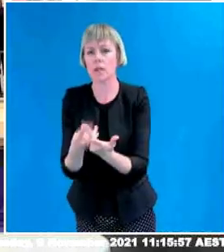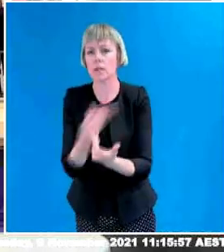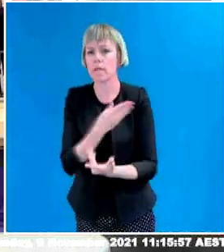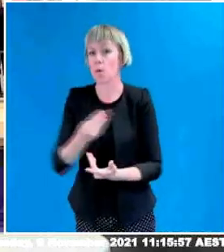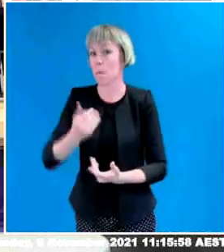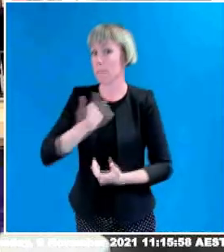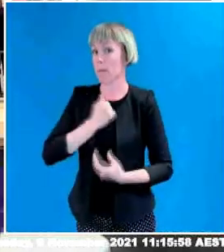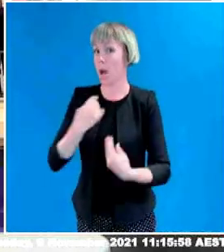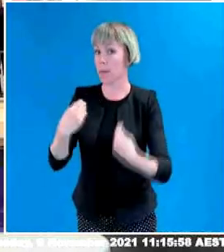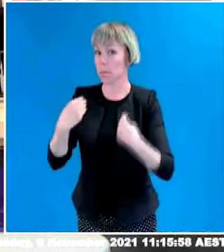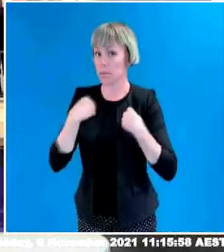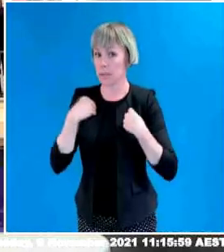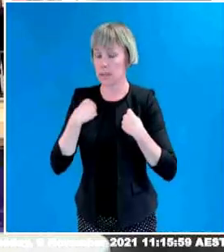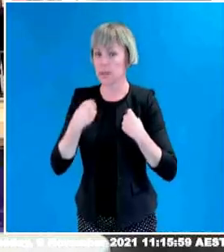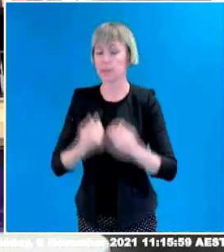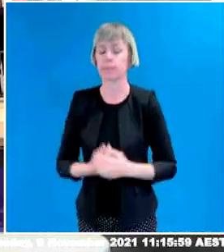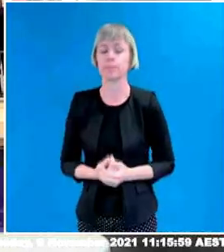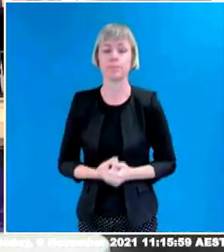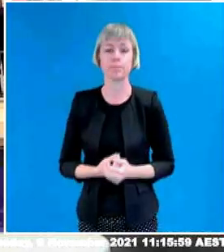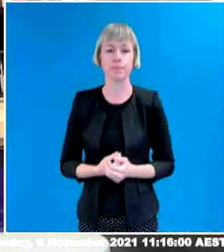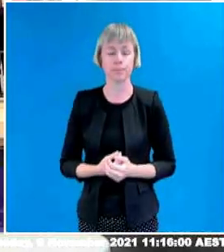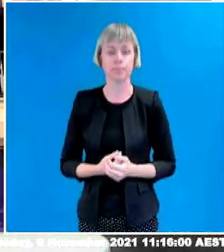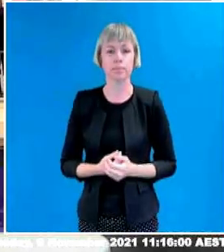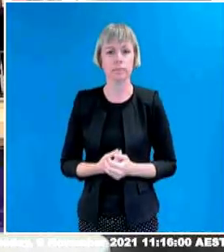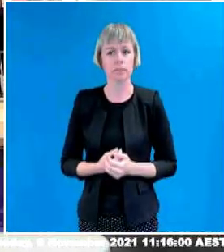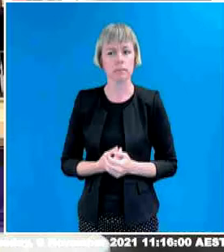It is a concept getting a lot of traction at the moment globally.